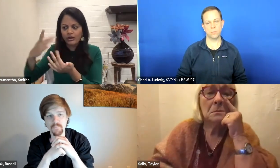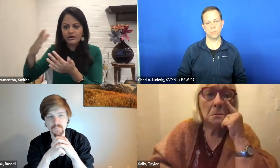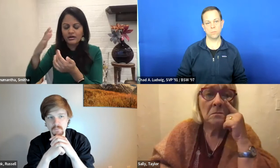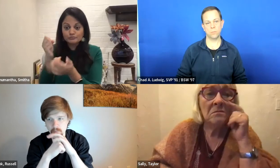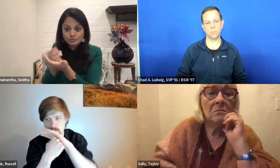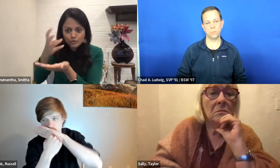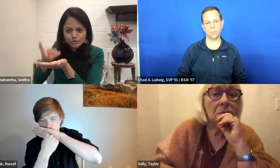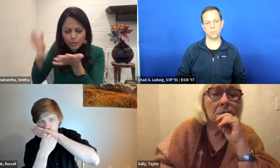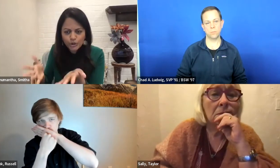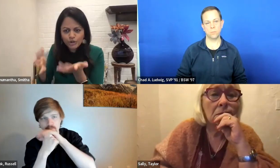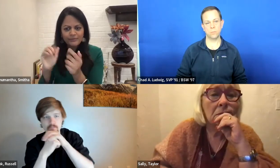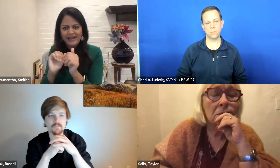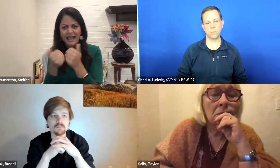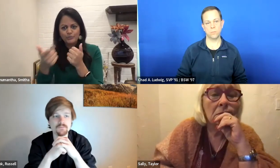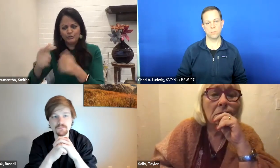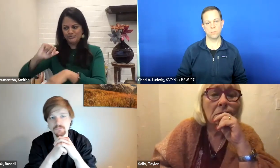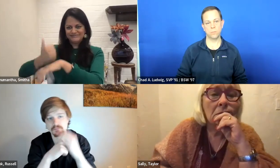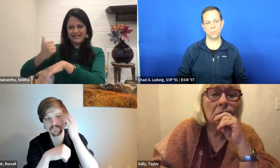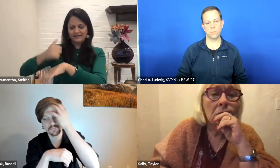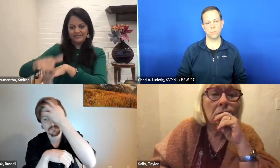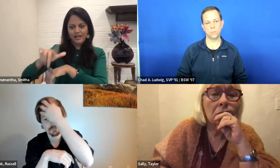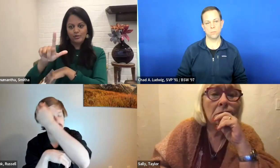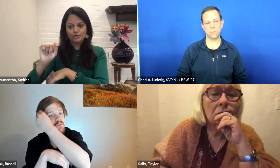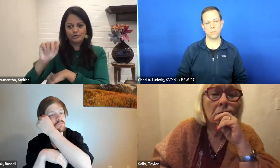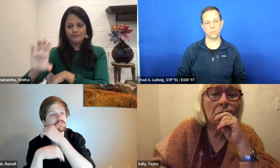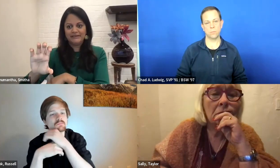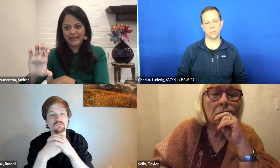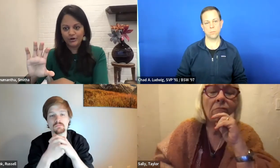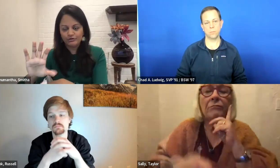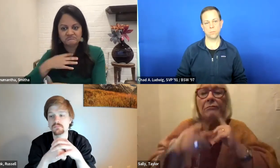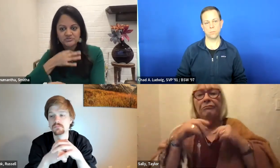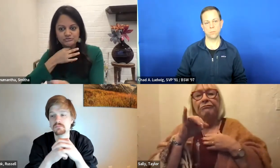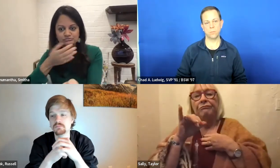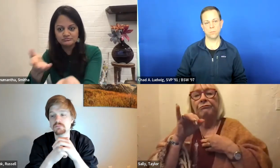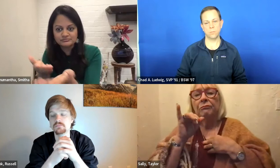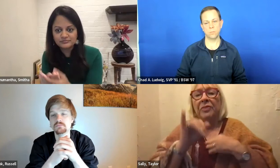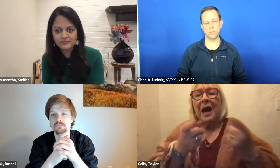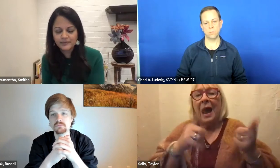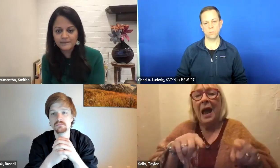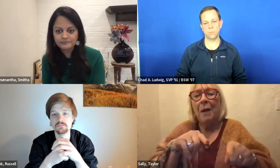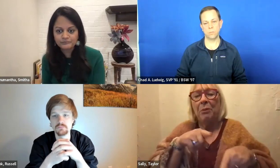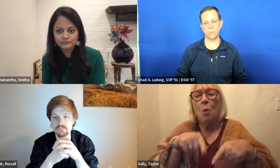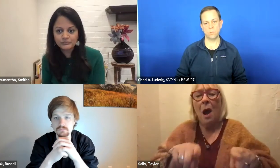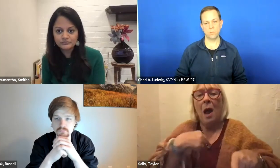with a financial advisor, the social worker? How were you able to establish that long-term care for Paul?